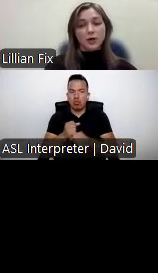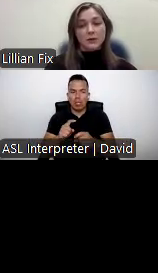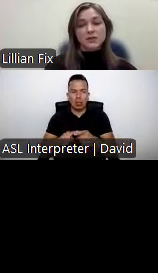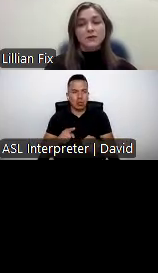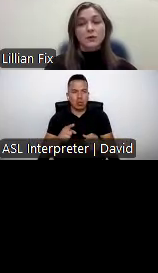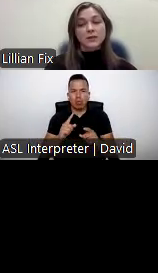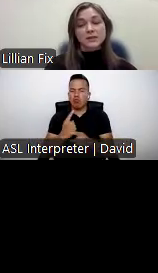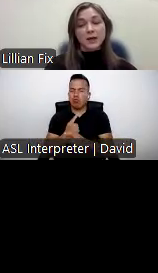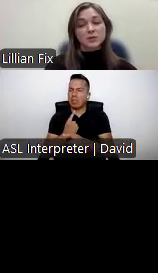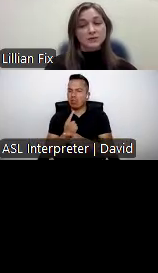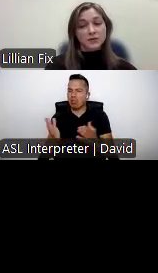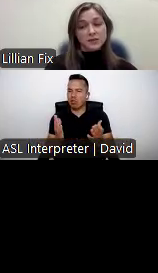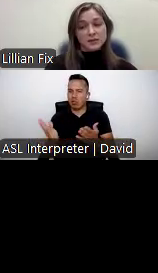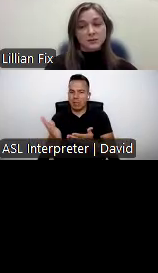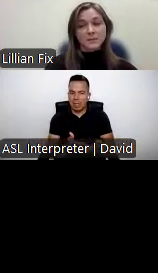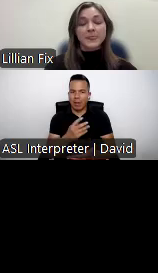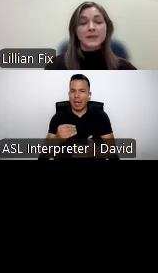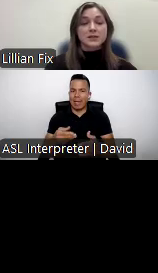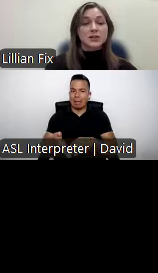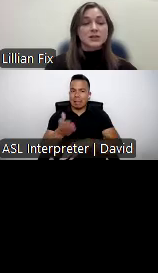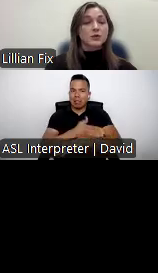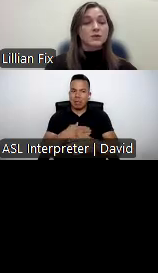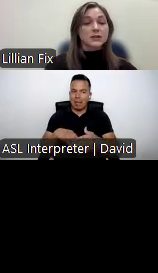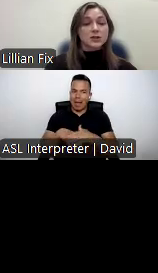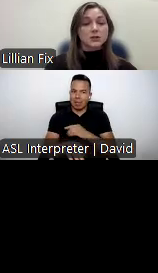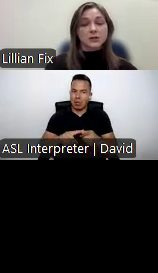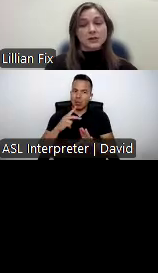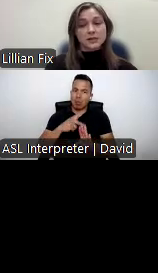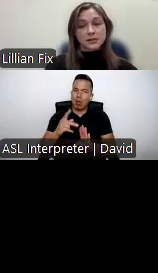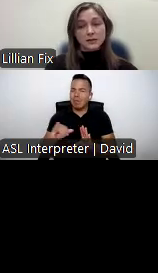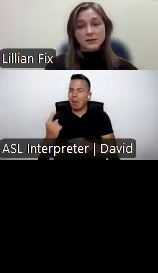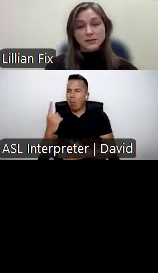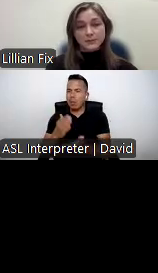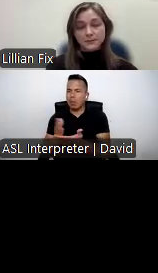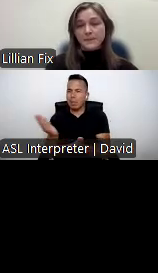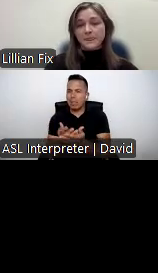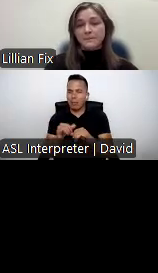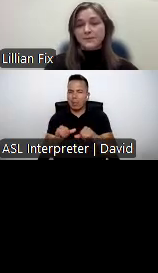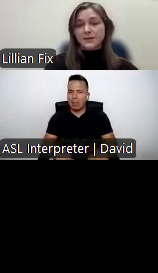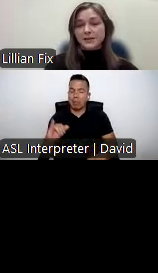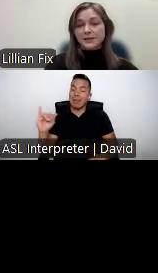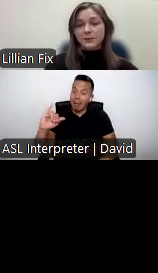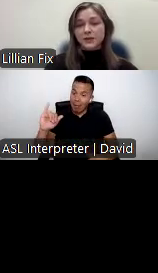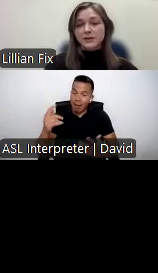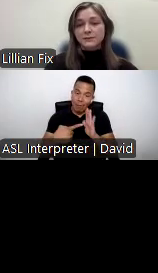and programs of the one-stop delivery system, such as improving digital literacy skills." Next slide,